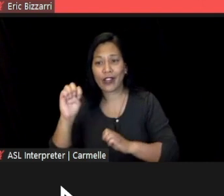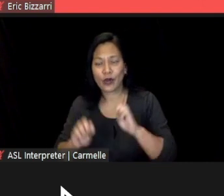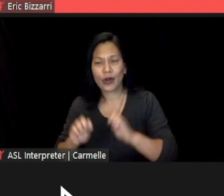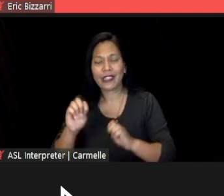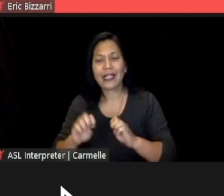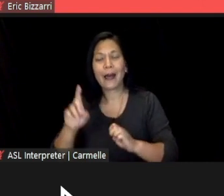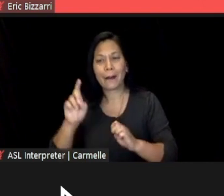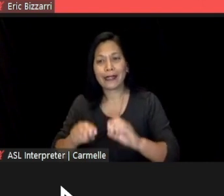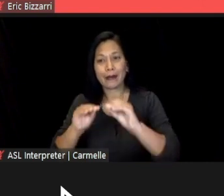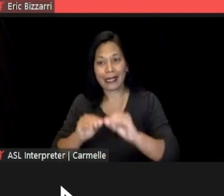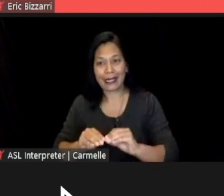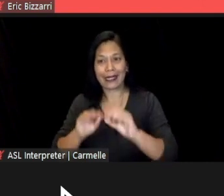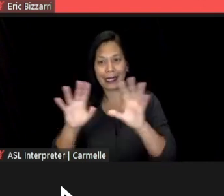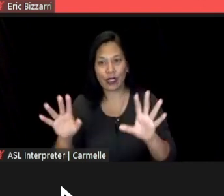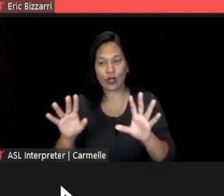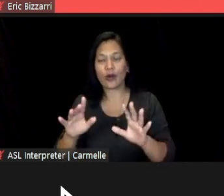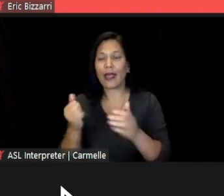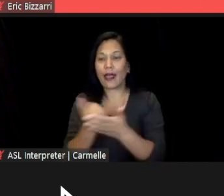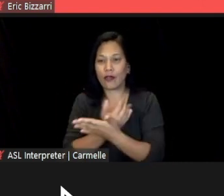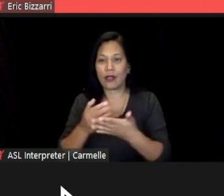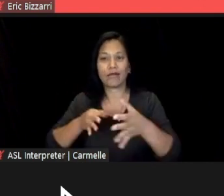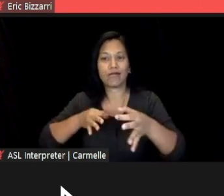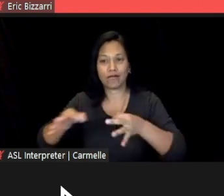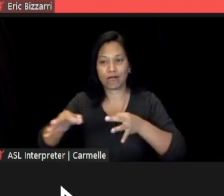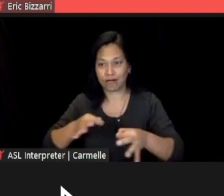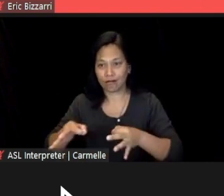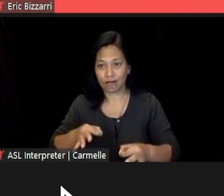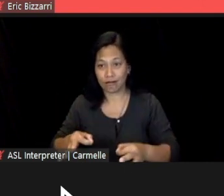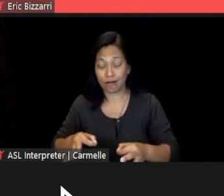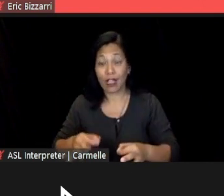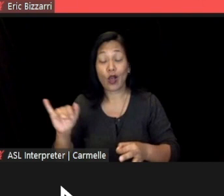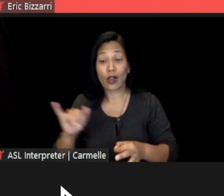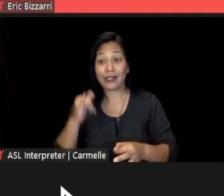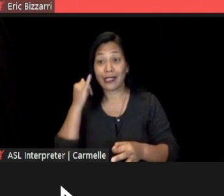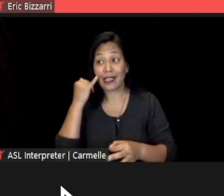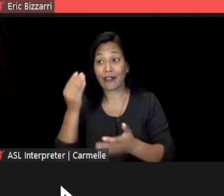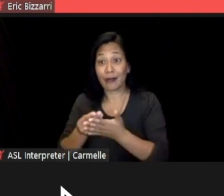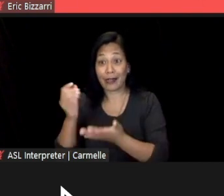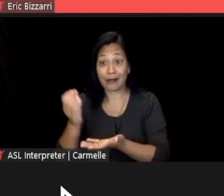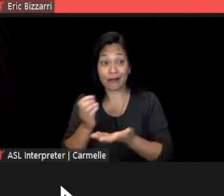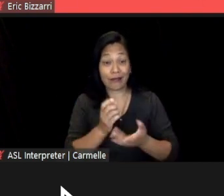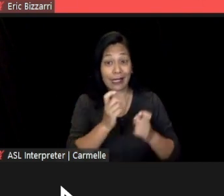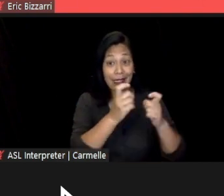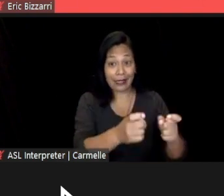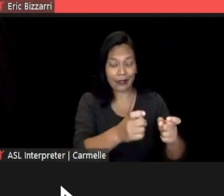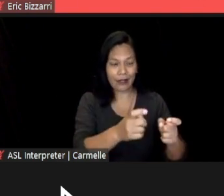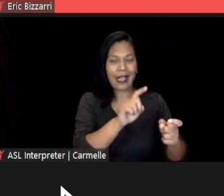We have to be beyond reproach in terms of reporting where the money went to the Government of Canada and our private funders.